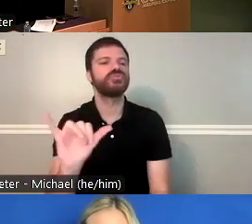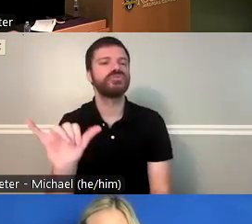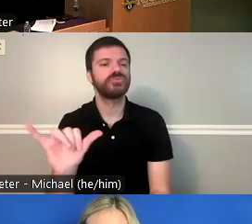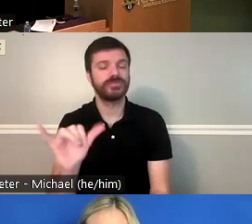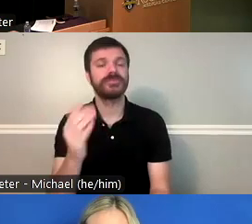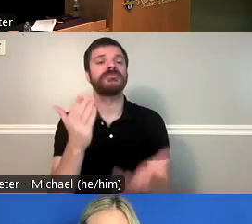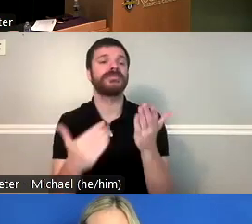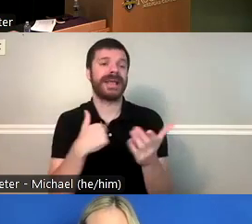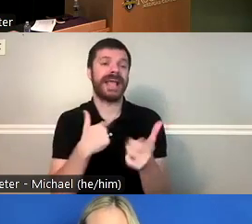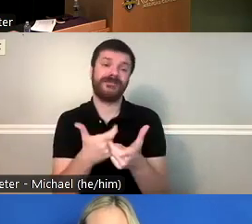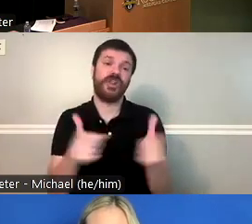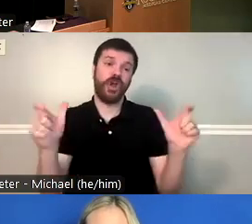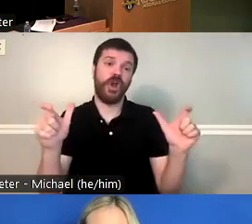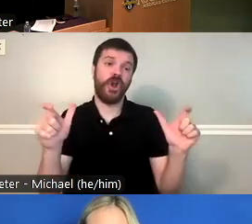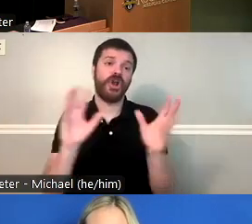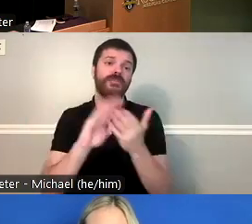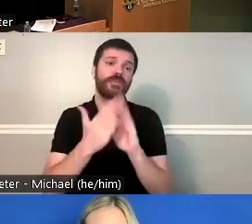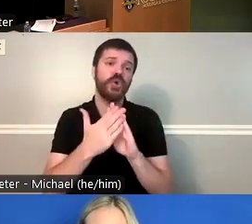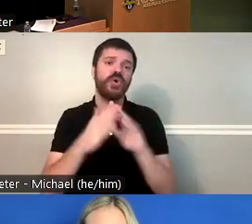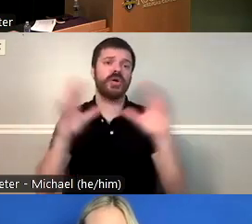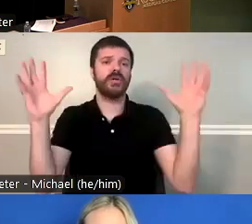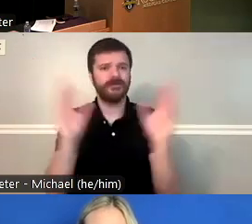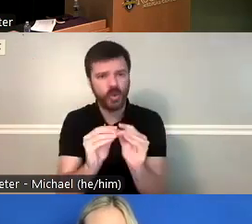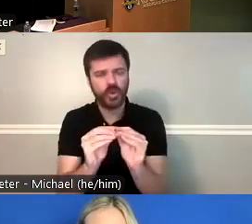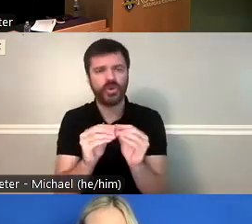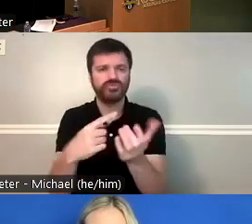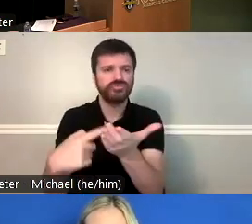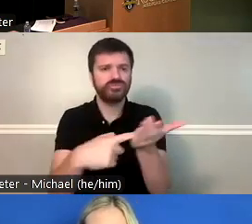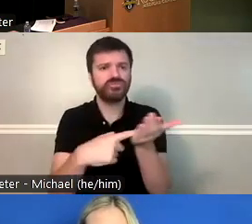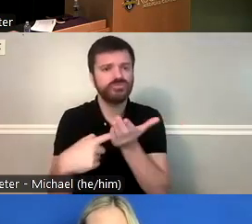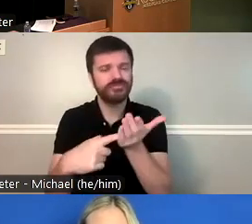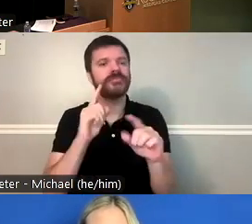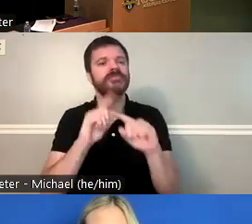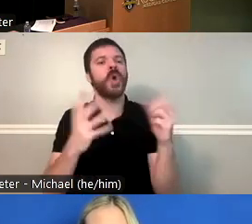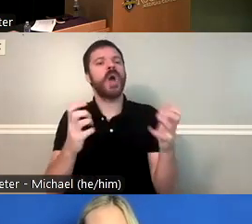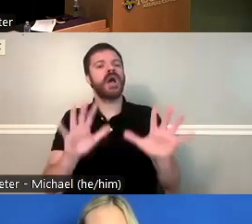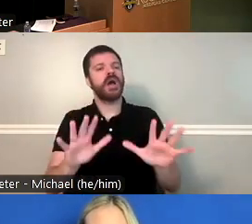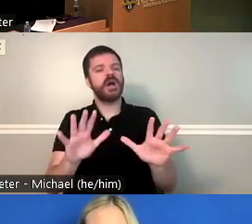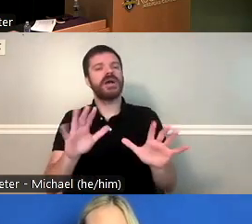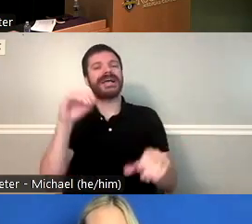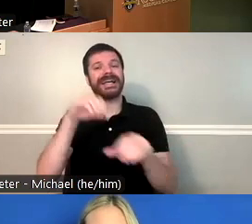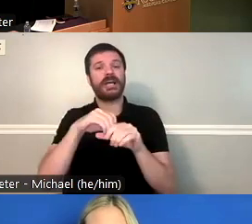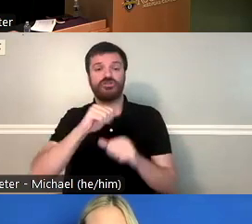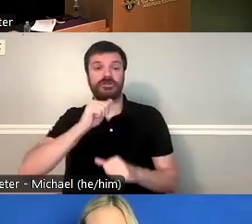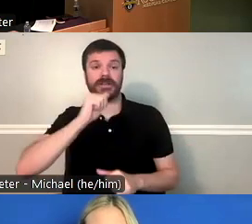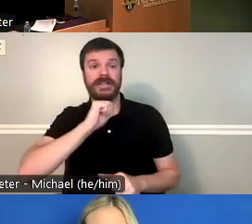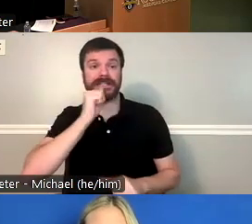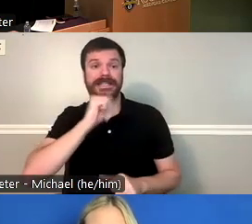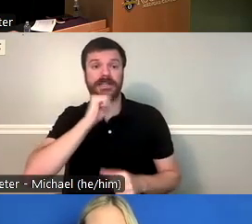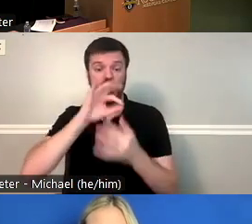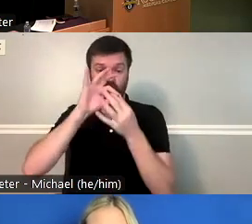Community forums what we want to do is to see that in a resilience oriented approach we don't do it